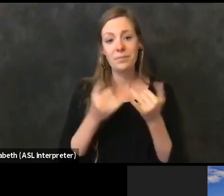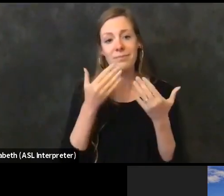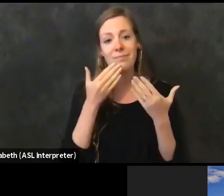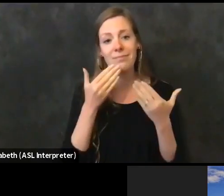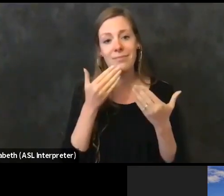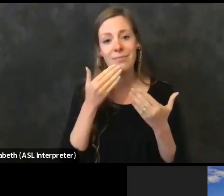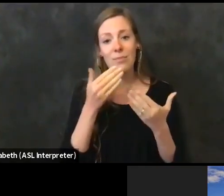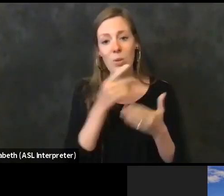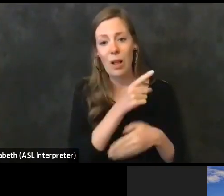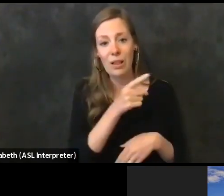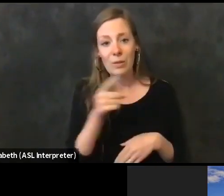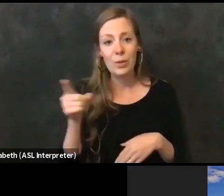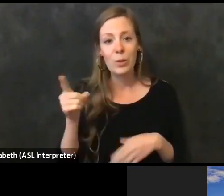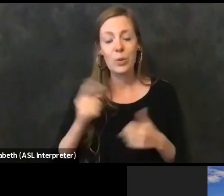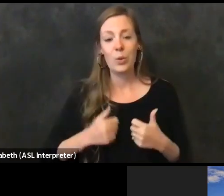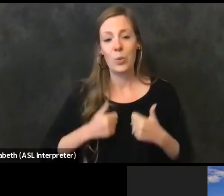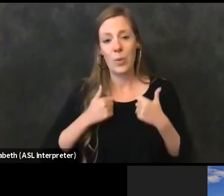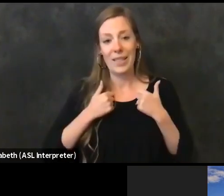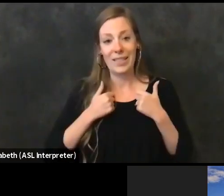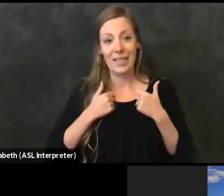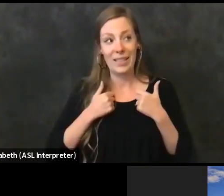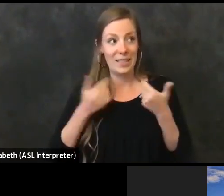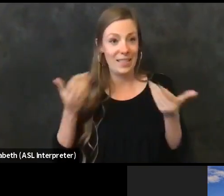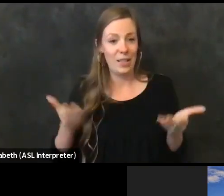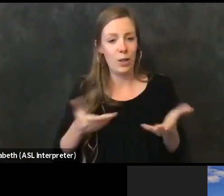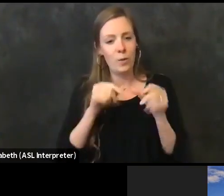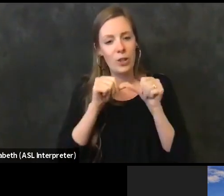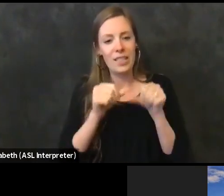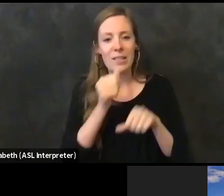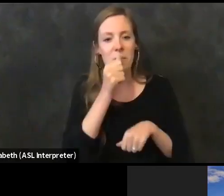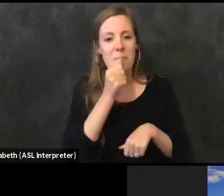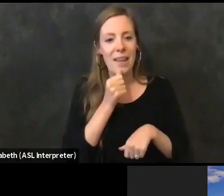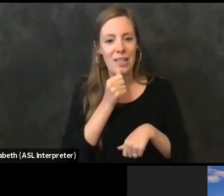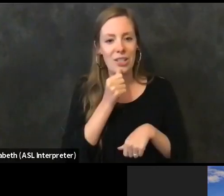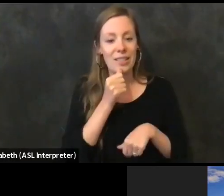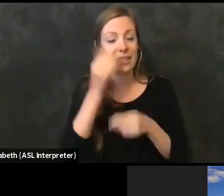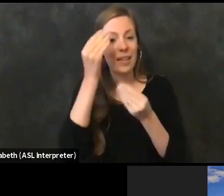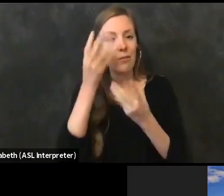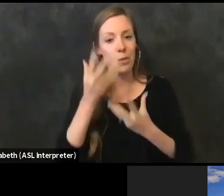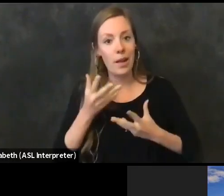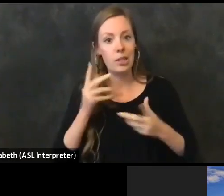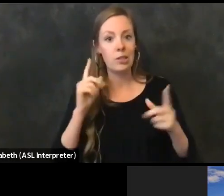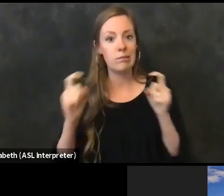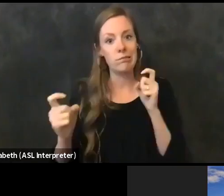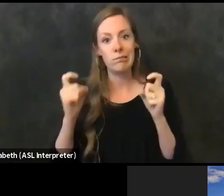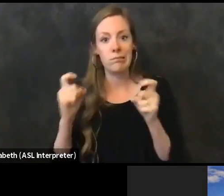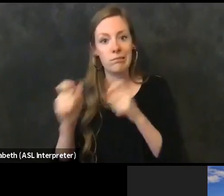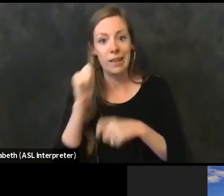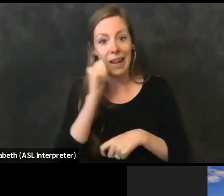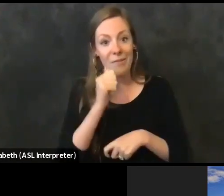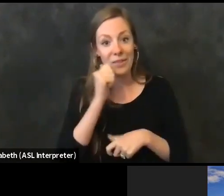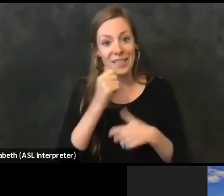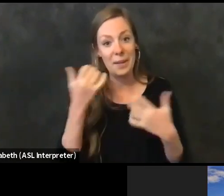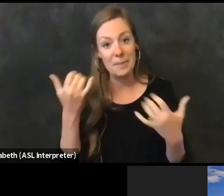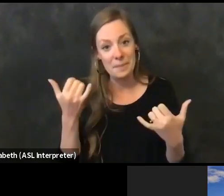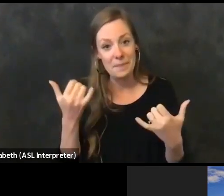you are residents of Sonoma County for your continued patience. Information sometimes changes on a daily basis these days, and we really appreciate